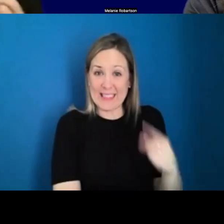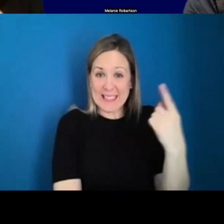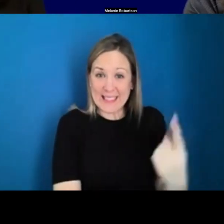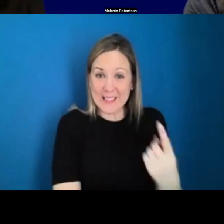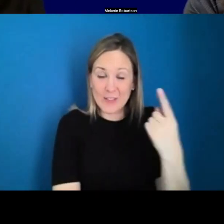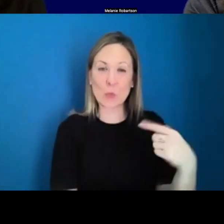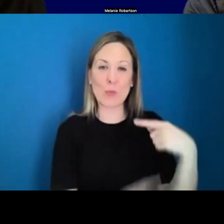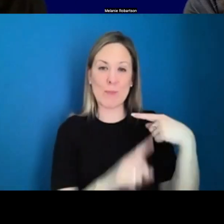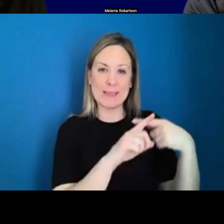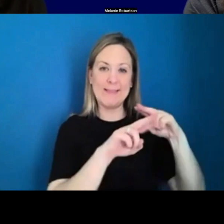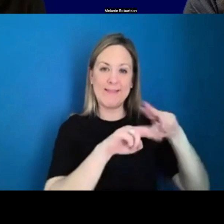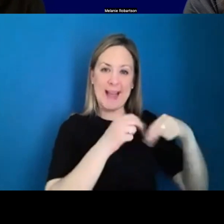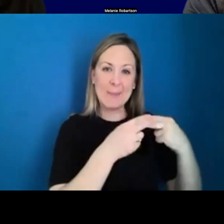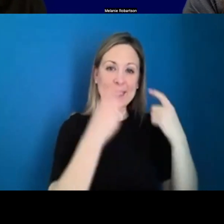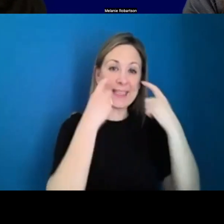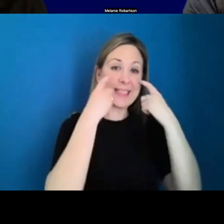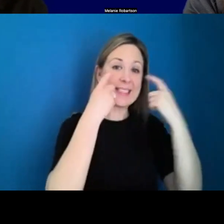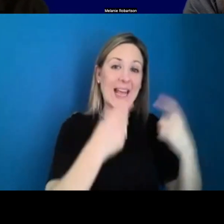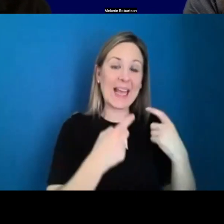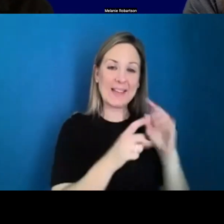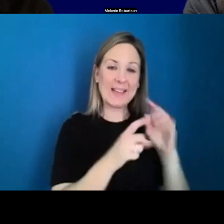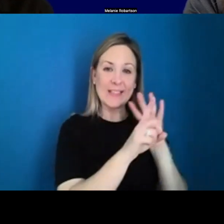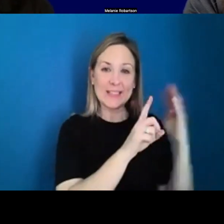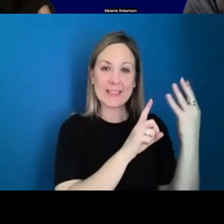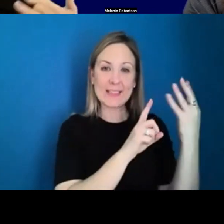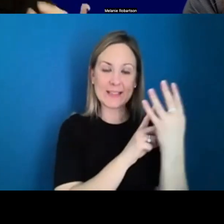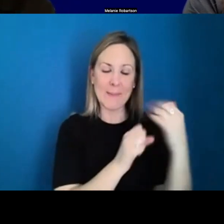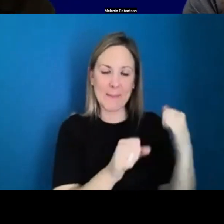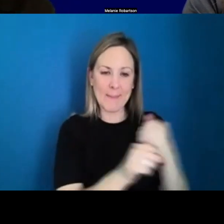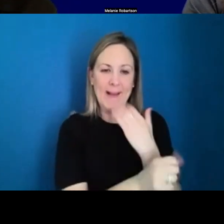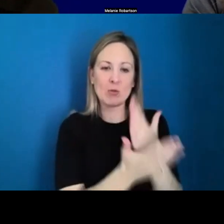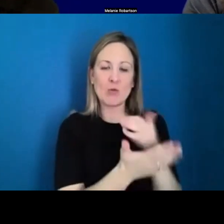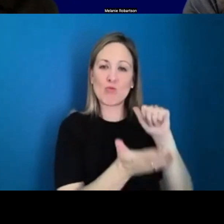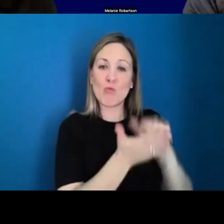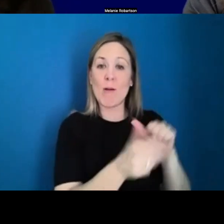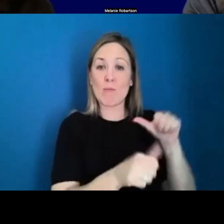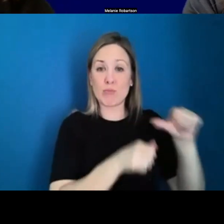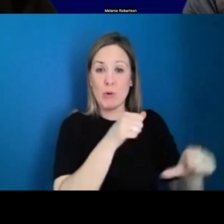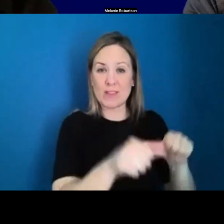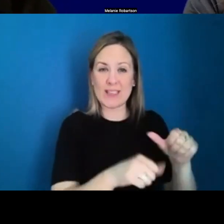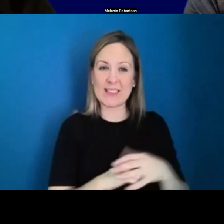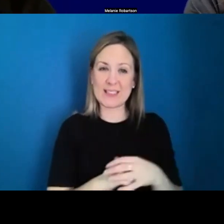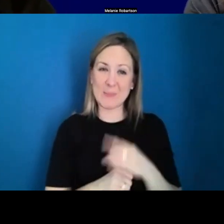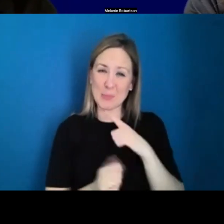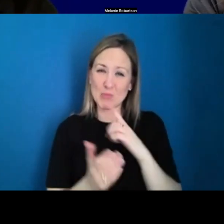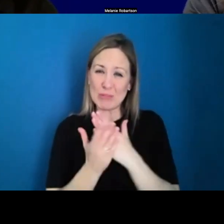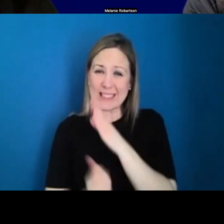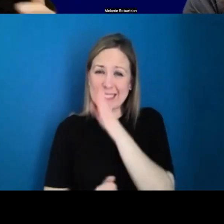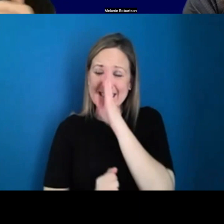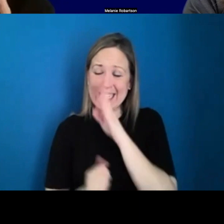caregivers around them to get this process correct because sadly, we have a change of staff and some